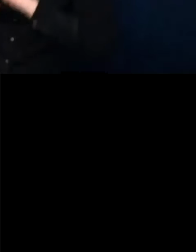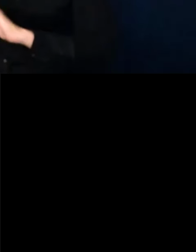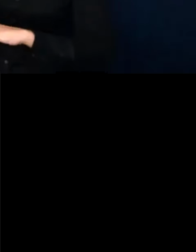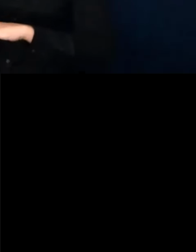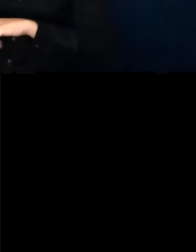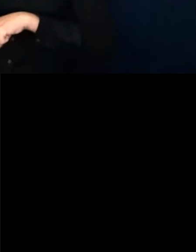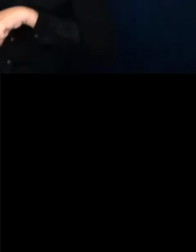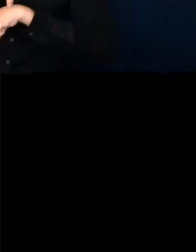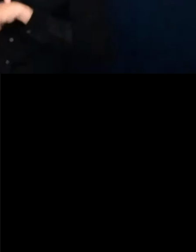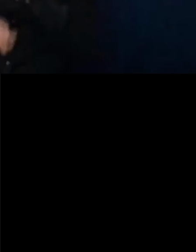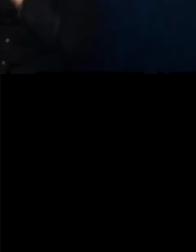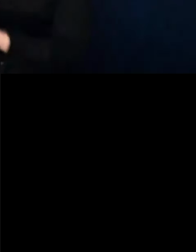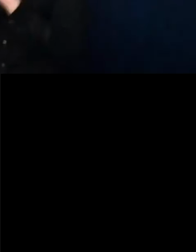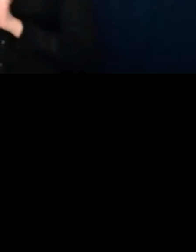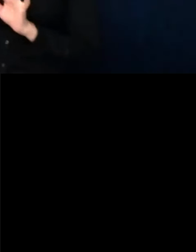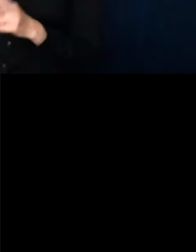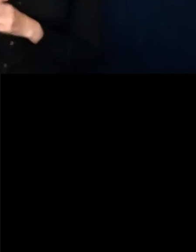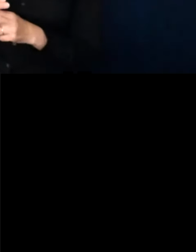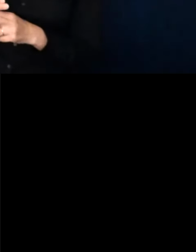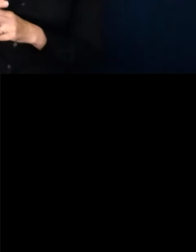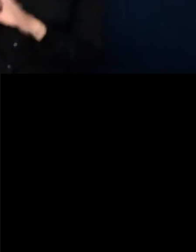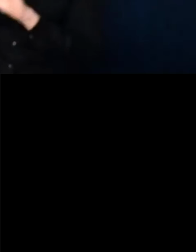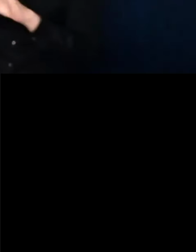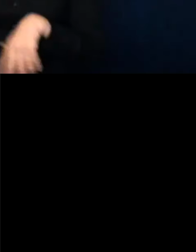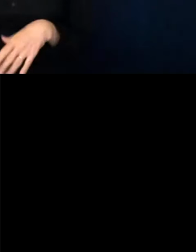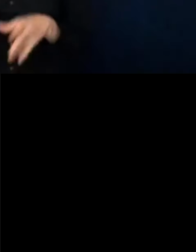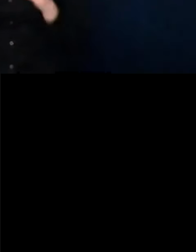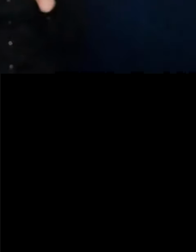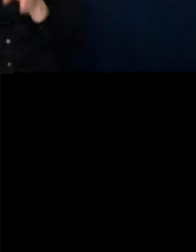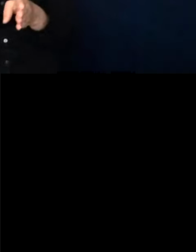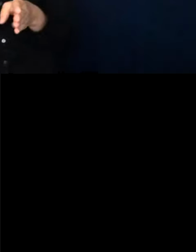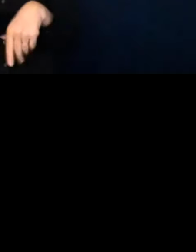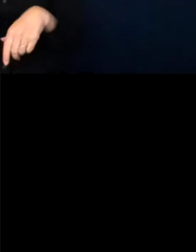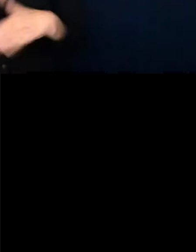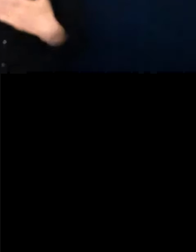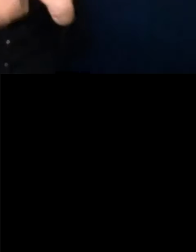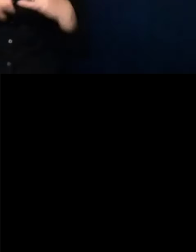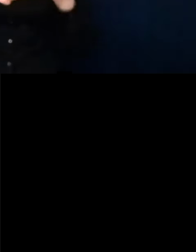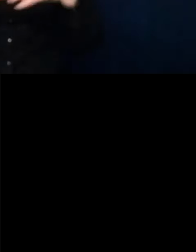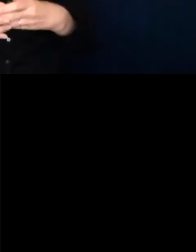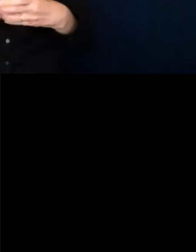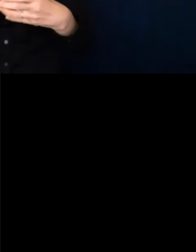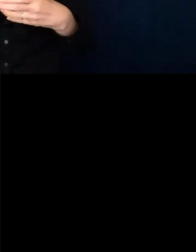Then there will be the artist experiencing, you know, unstable housing, one name from that.